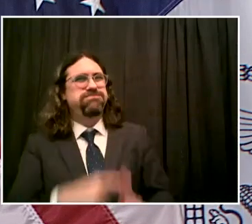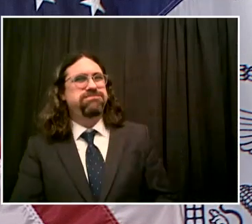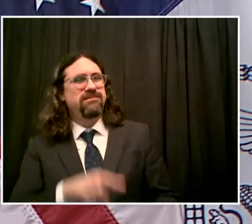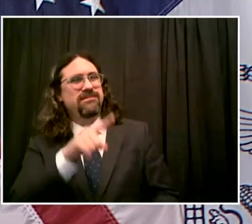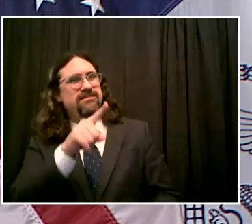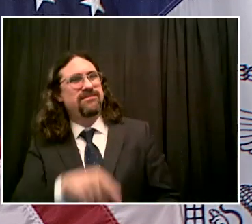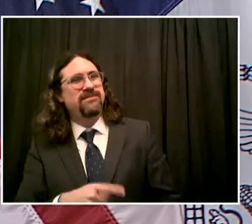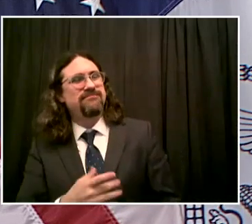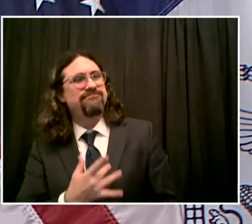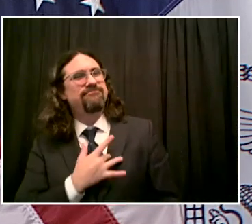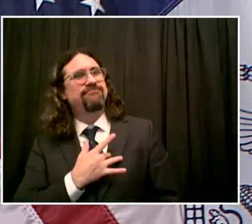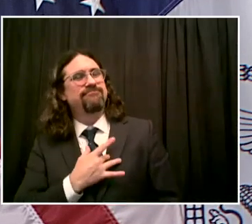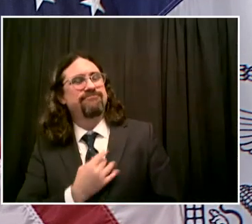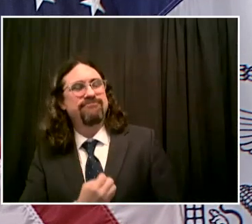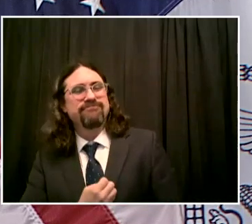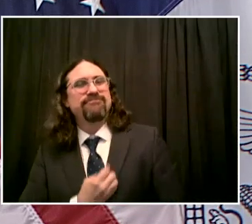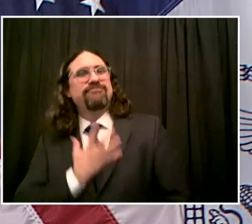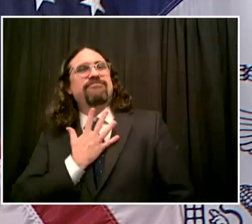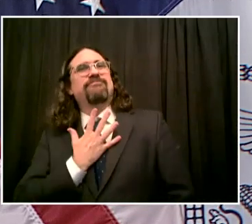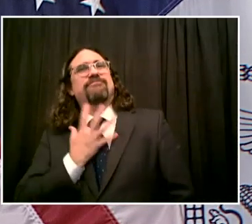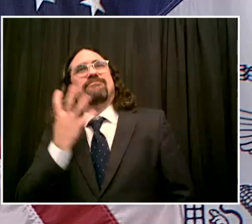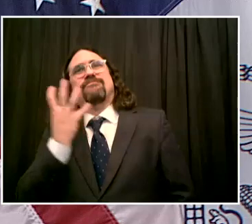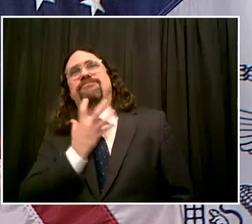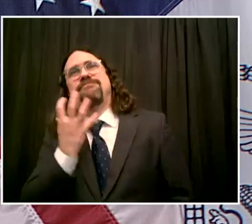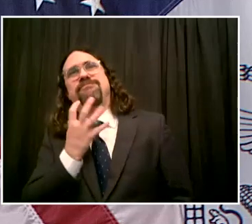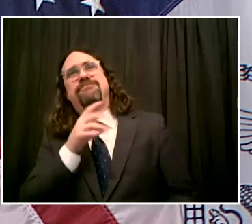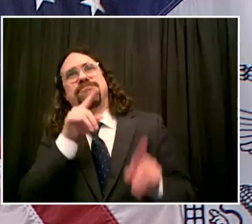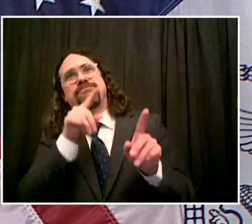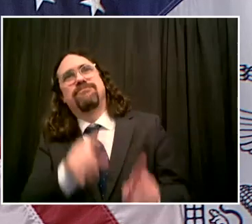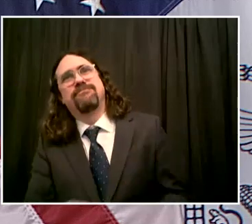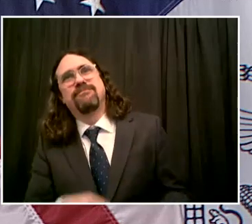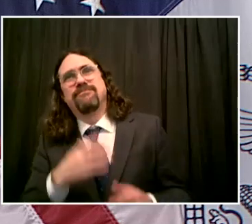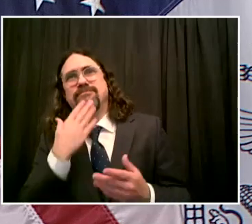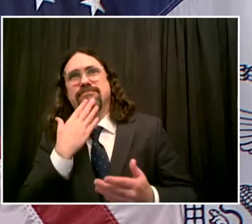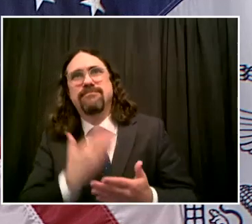NEGATIITVY . LOOK T ATHOSE RAYS OF LIGHT.